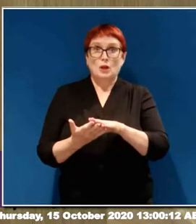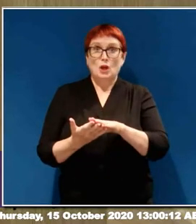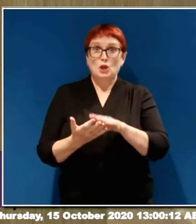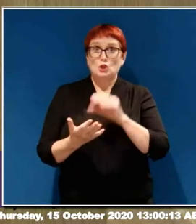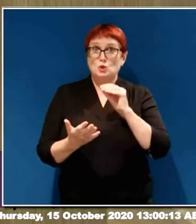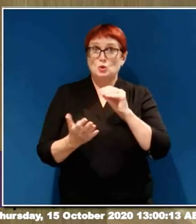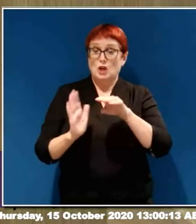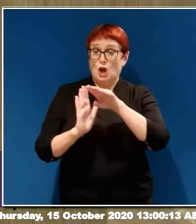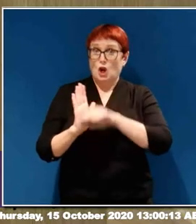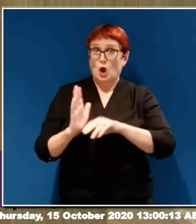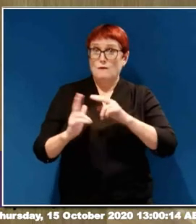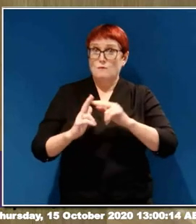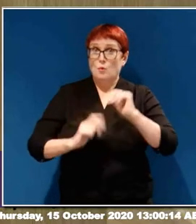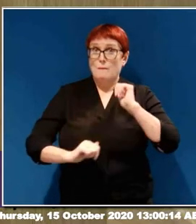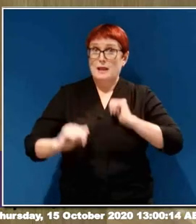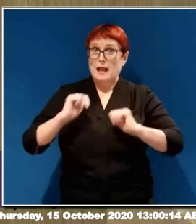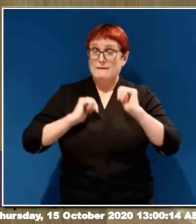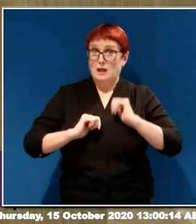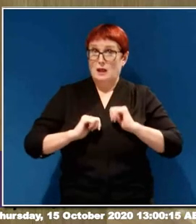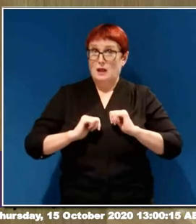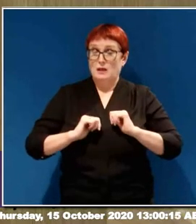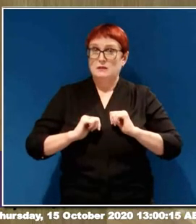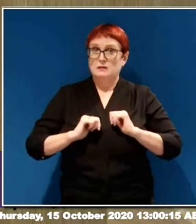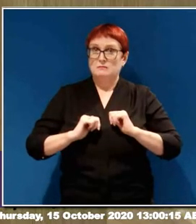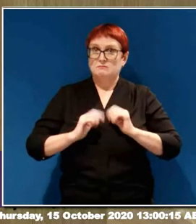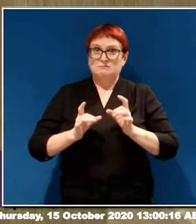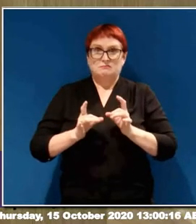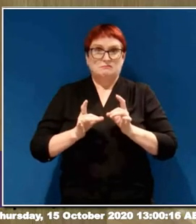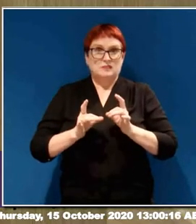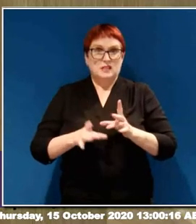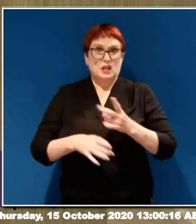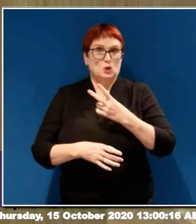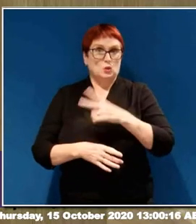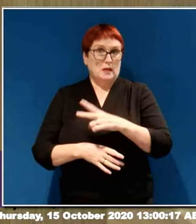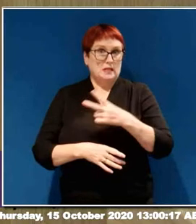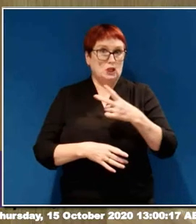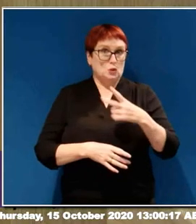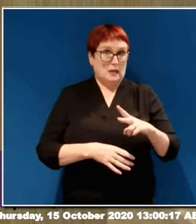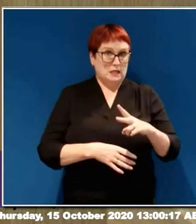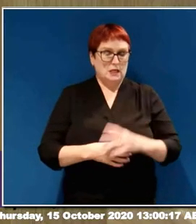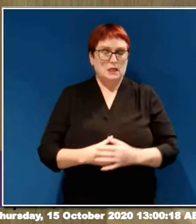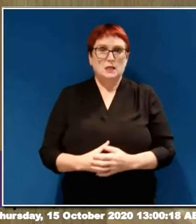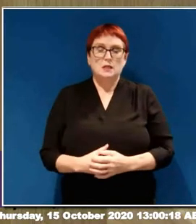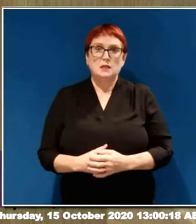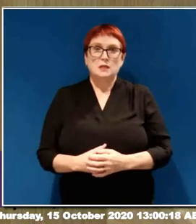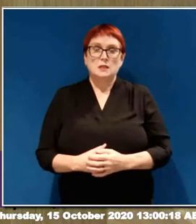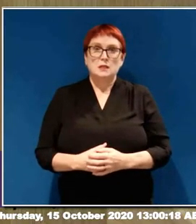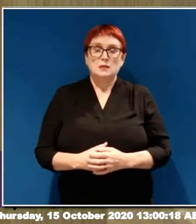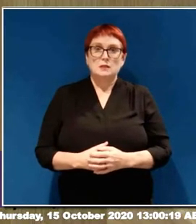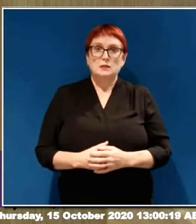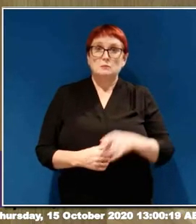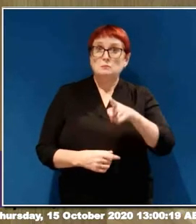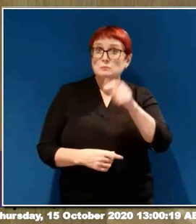which operate from 2020, whether you are aware of the extent to which schools